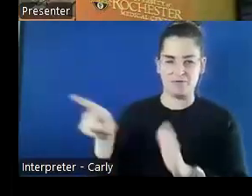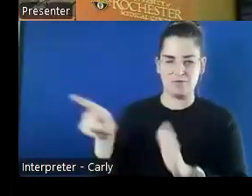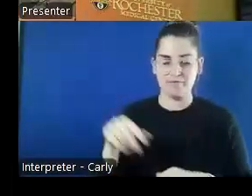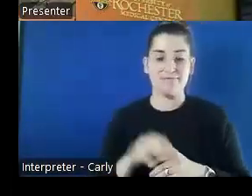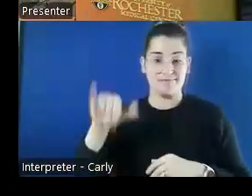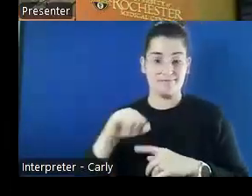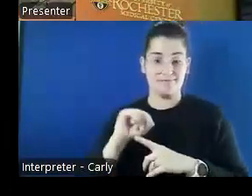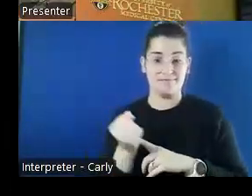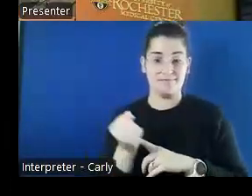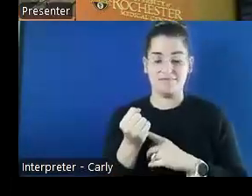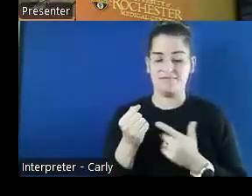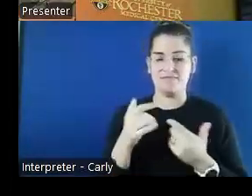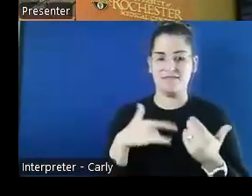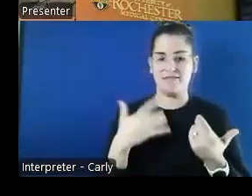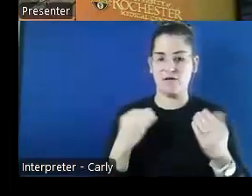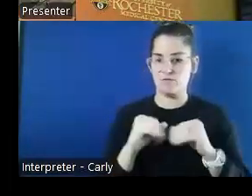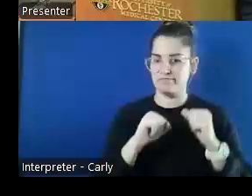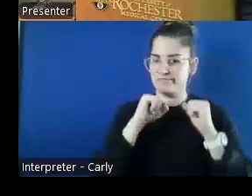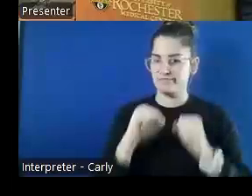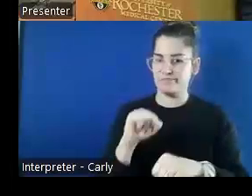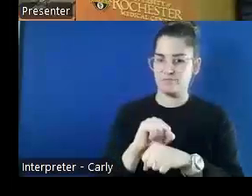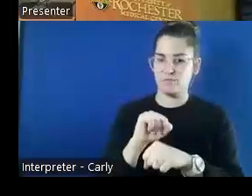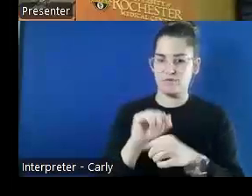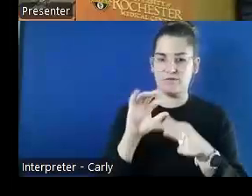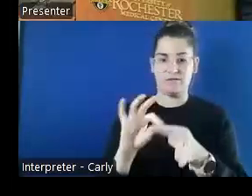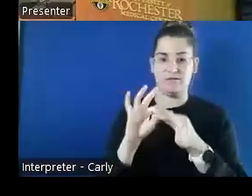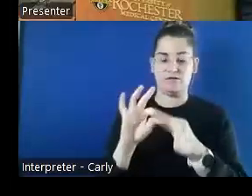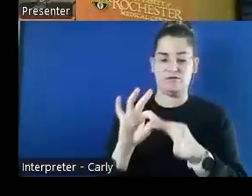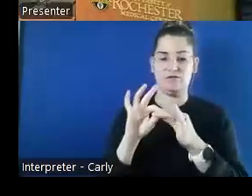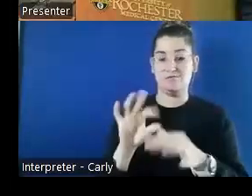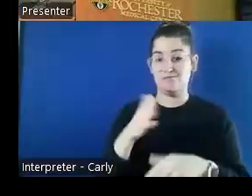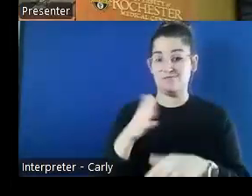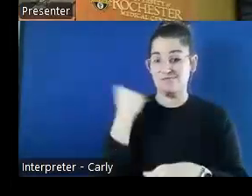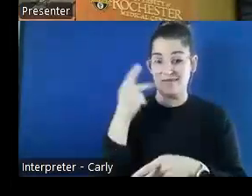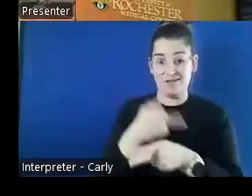a much better like working relationship but also ultimately better care for our patients who are